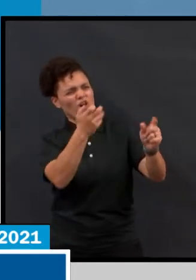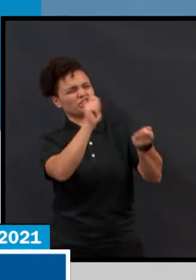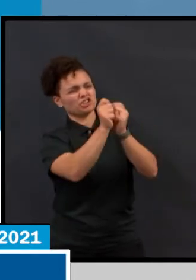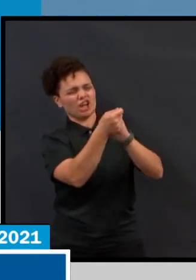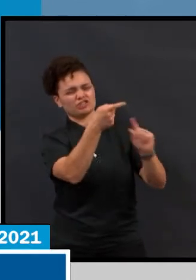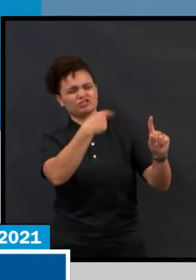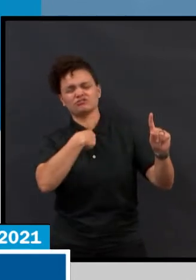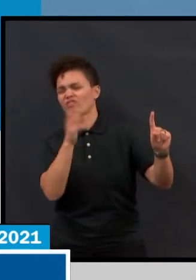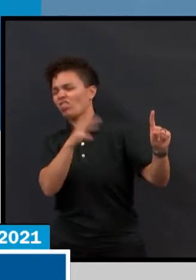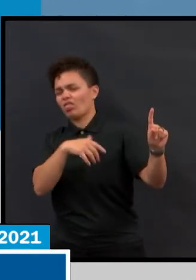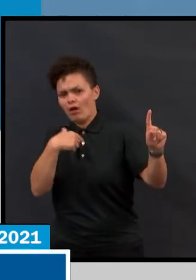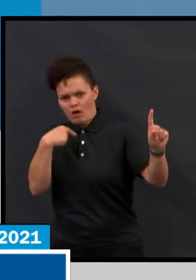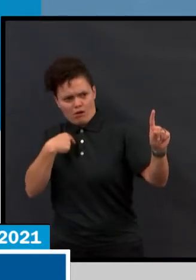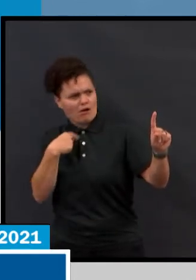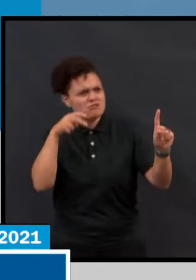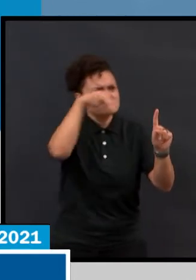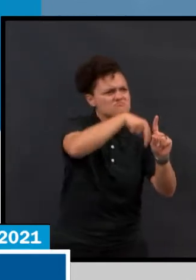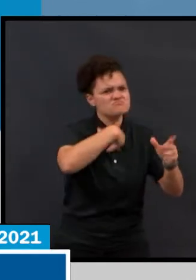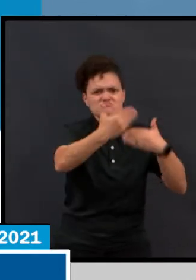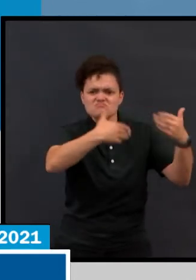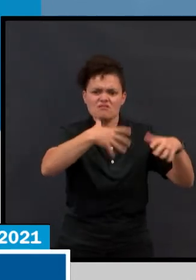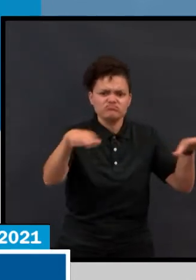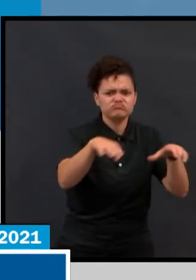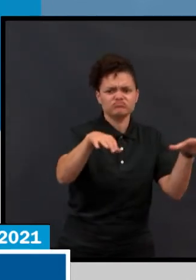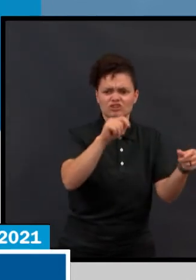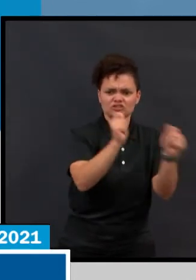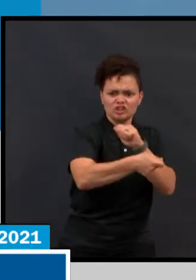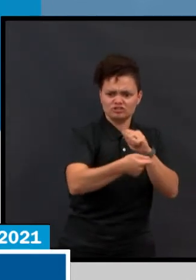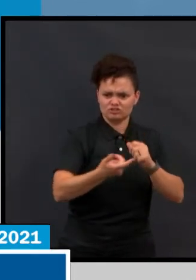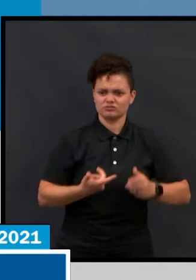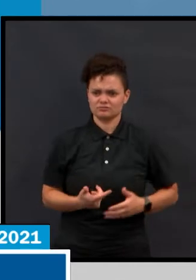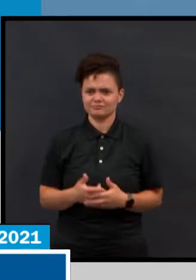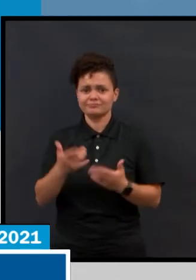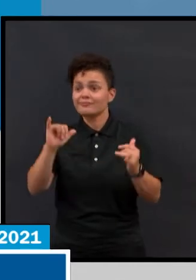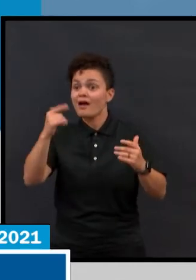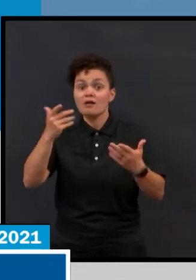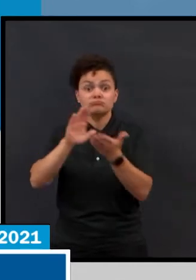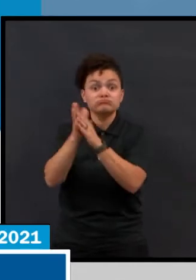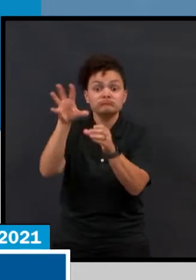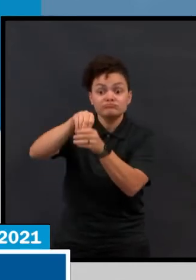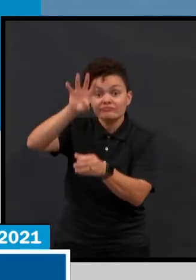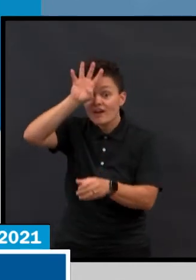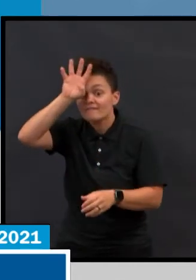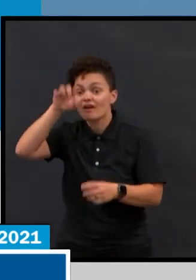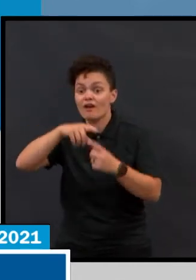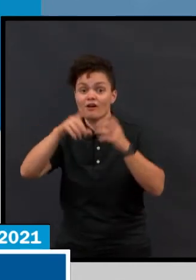and firefighters and the community well we are looking to hire and and we are short-handed as